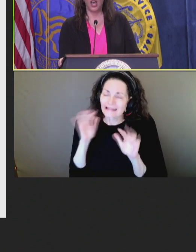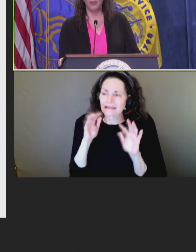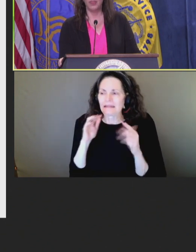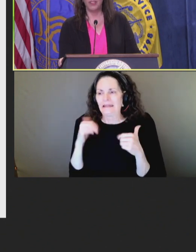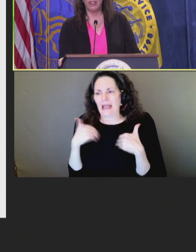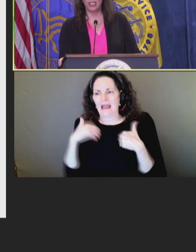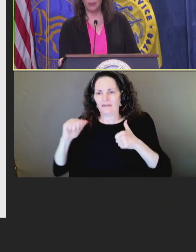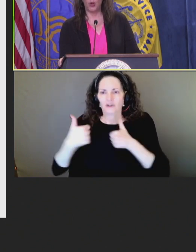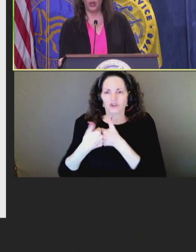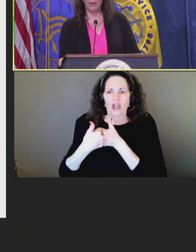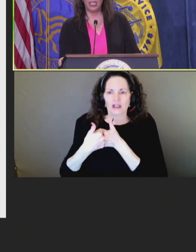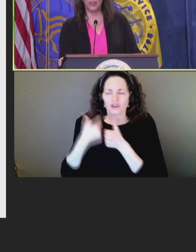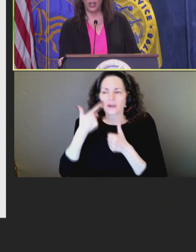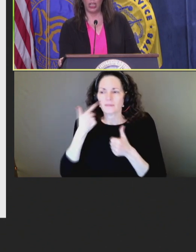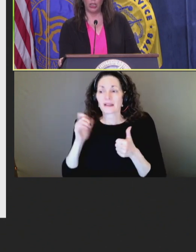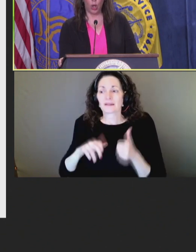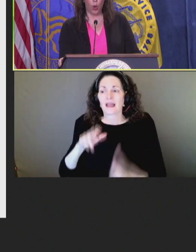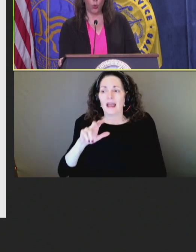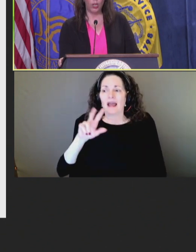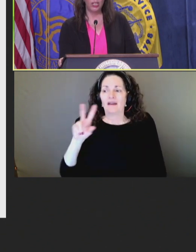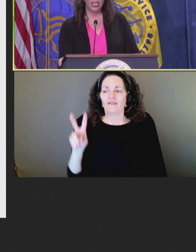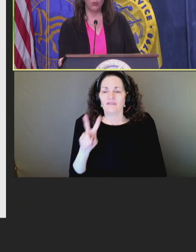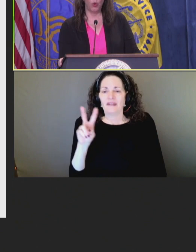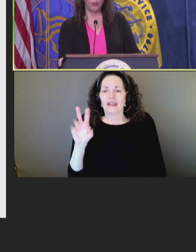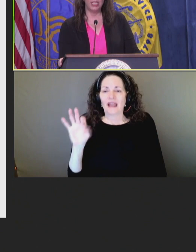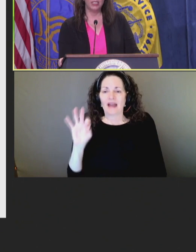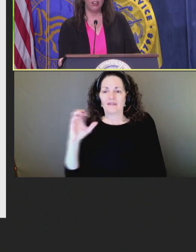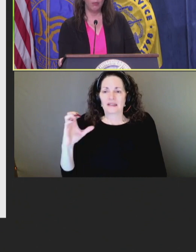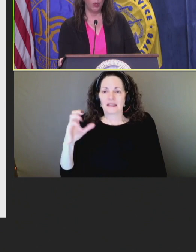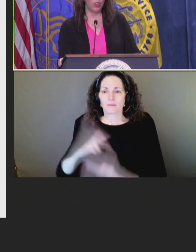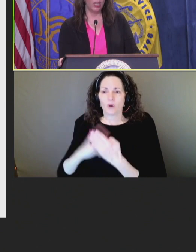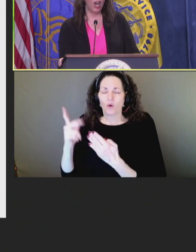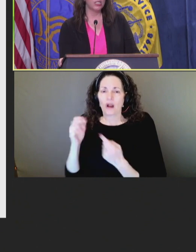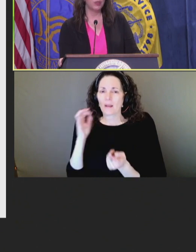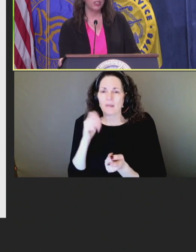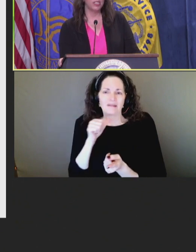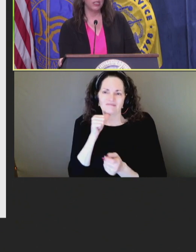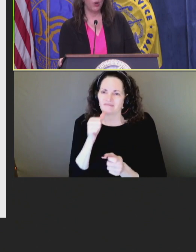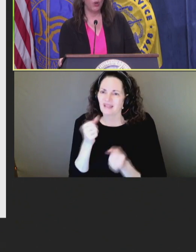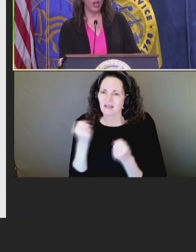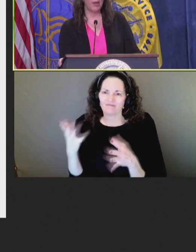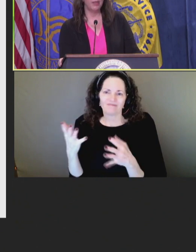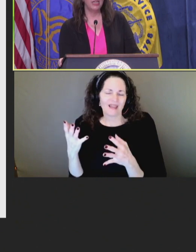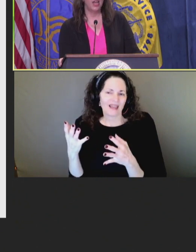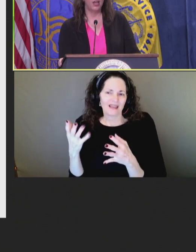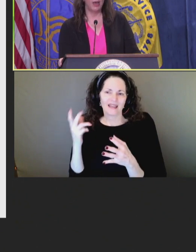the VFC program has fairly low enrollment of birthing hospitals in the program. About